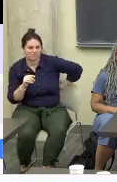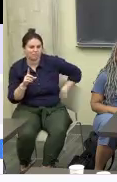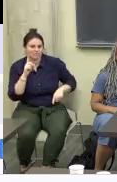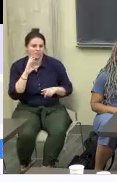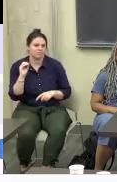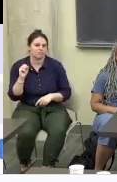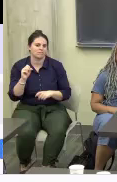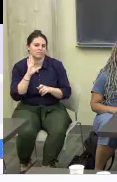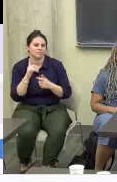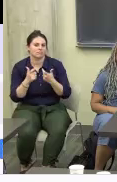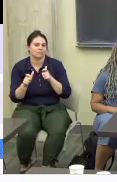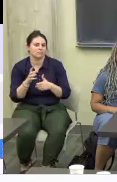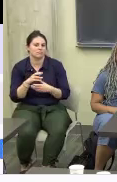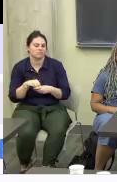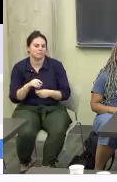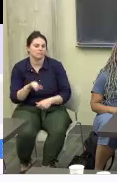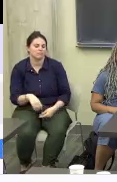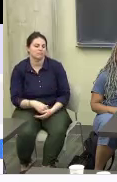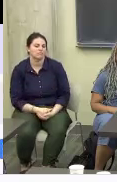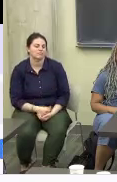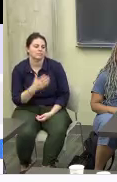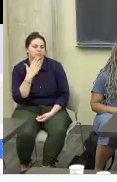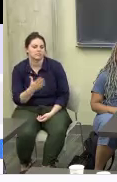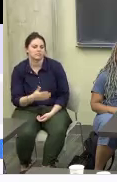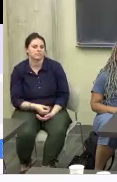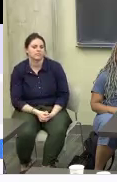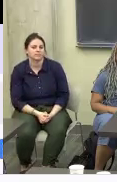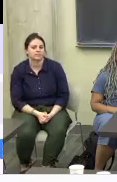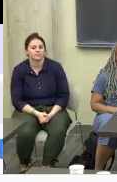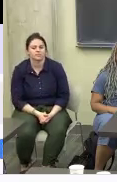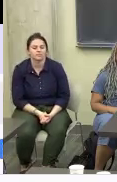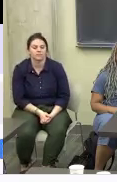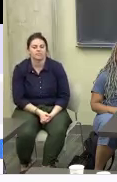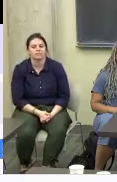to be a big part of that. Thank you. Okay.